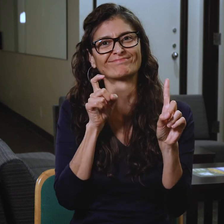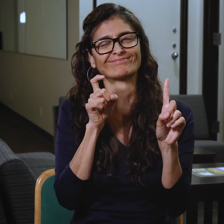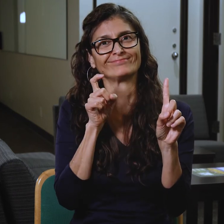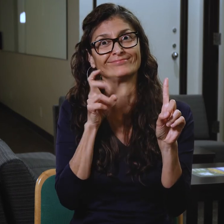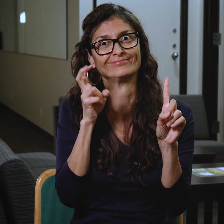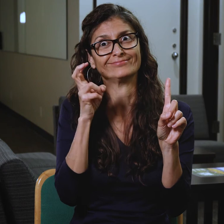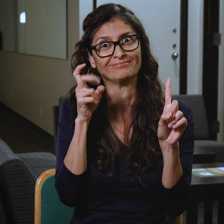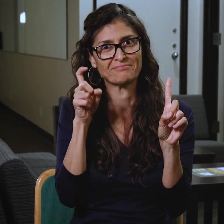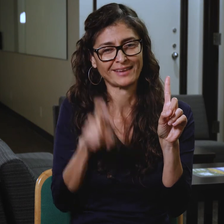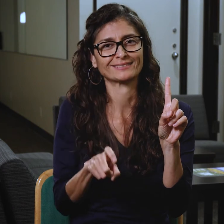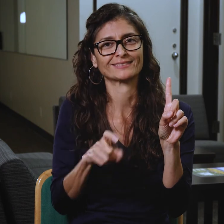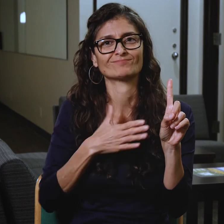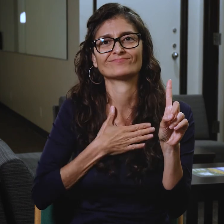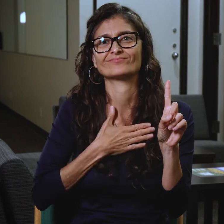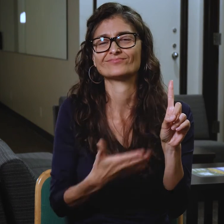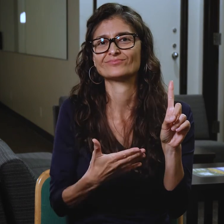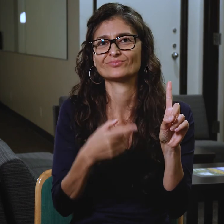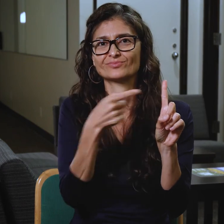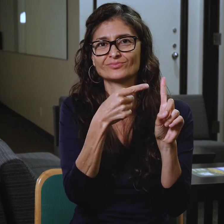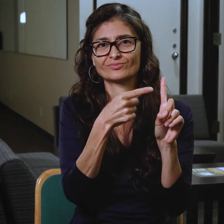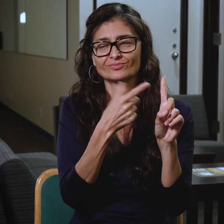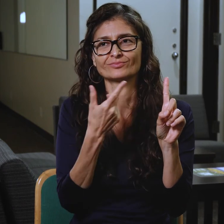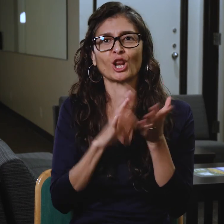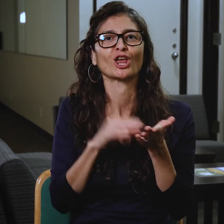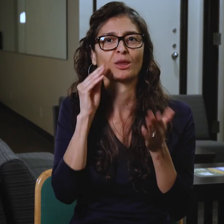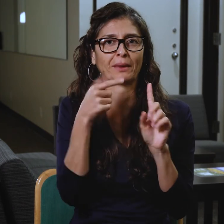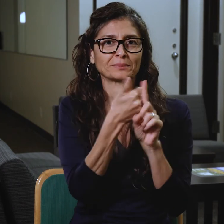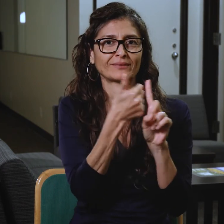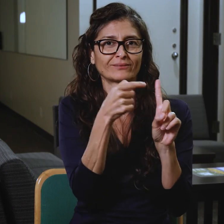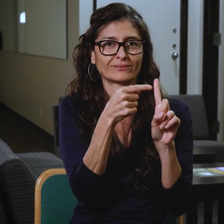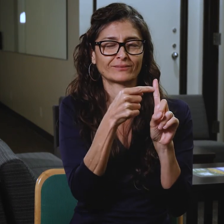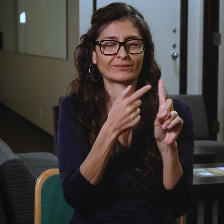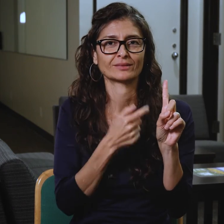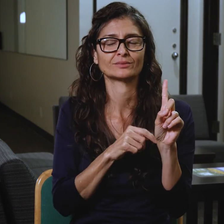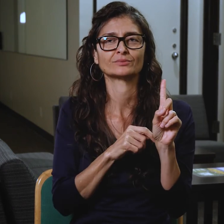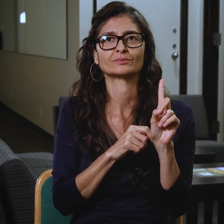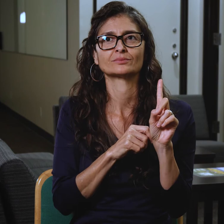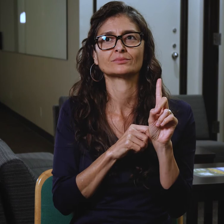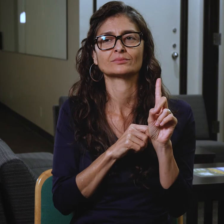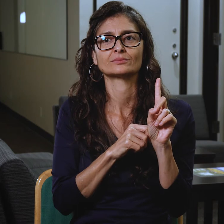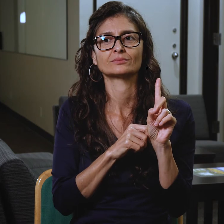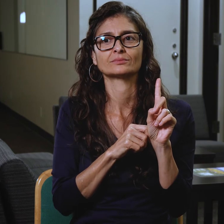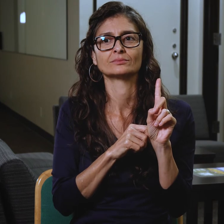The school administration must be willing to learn about themselves